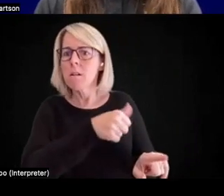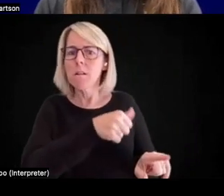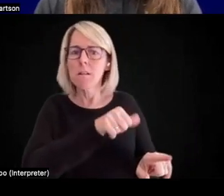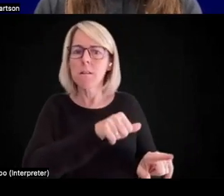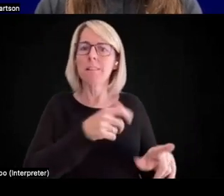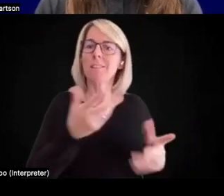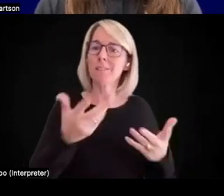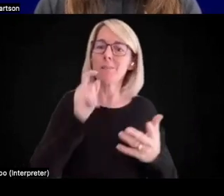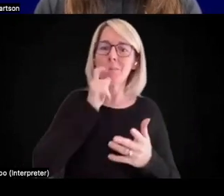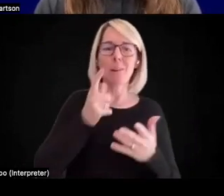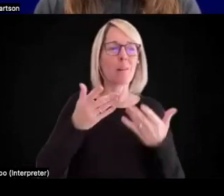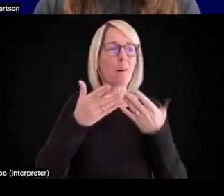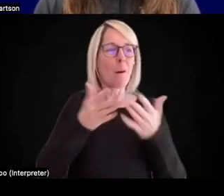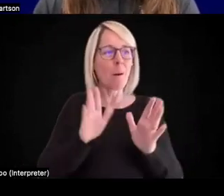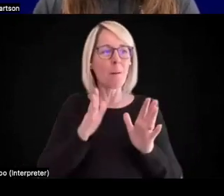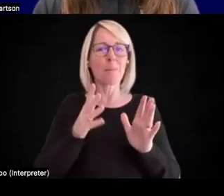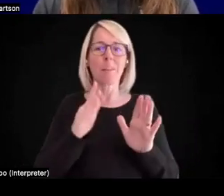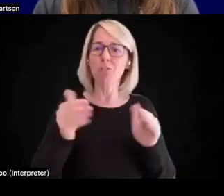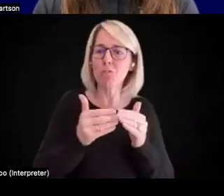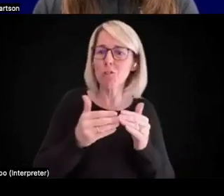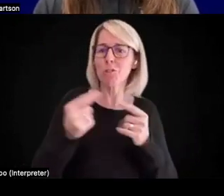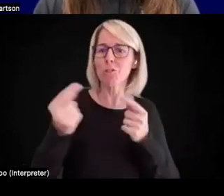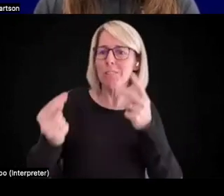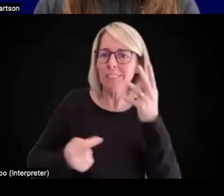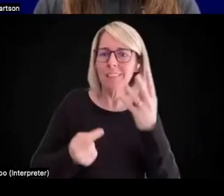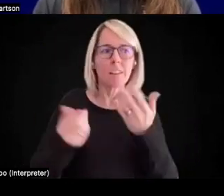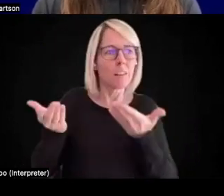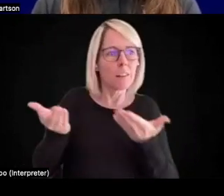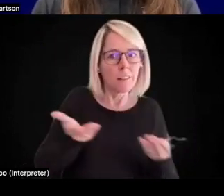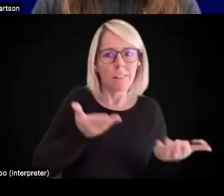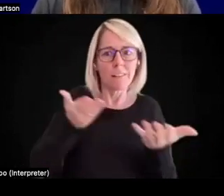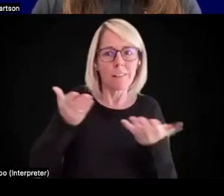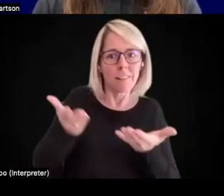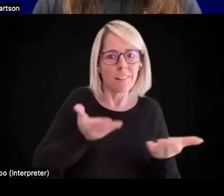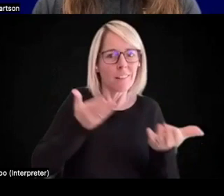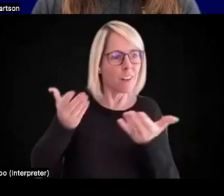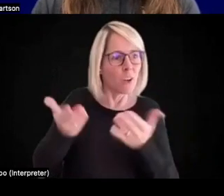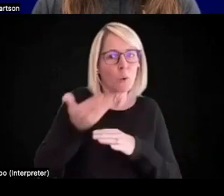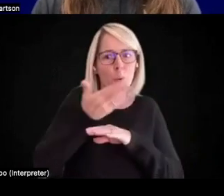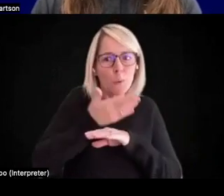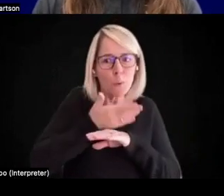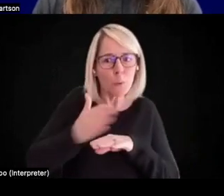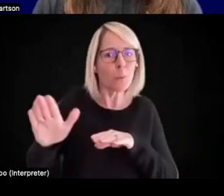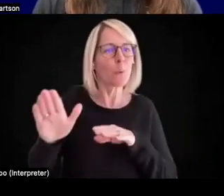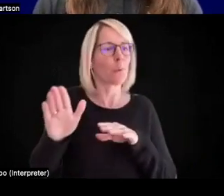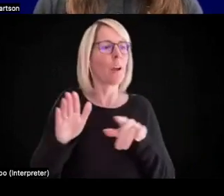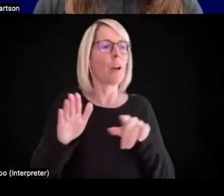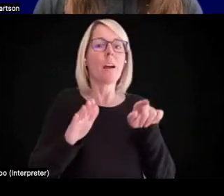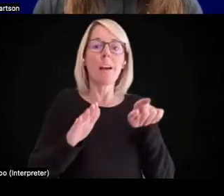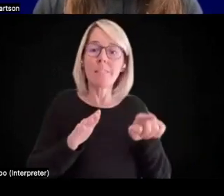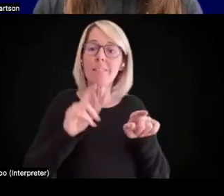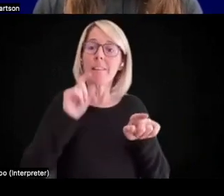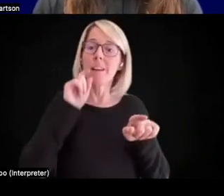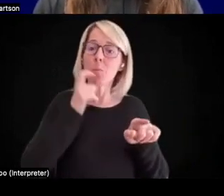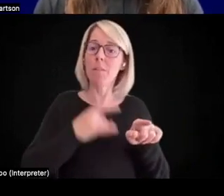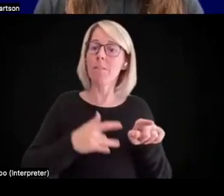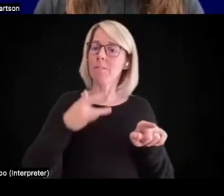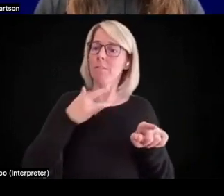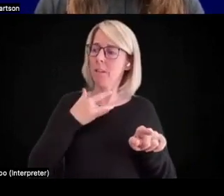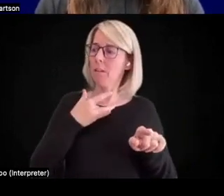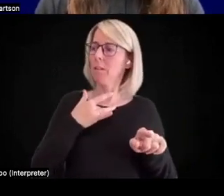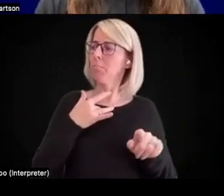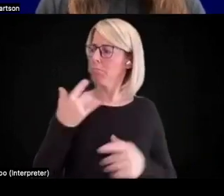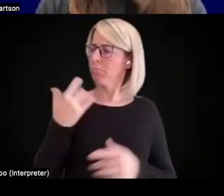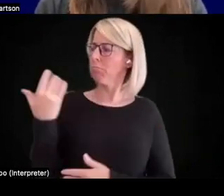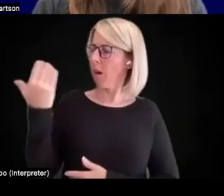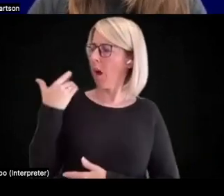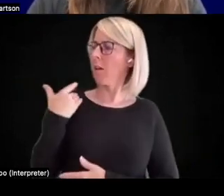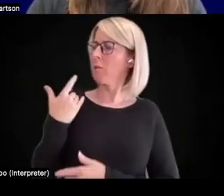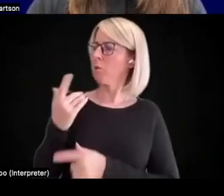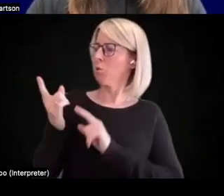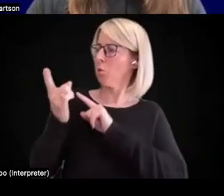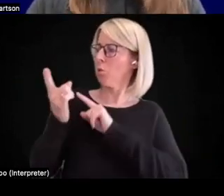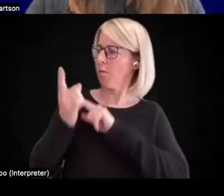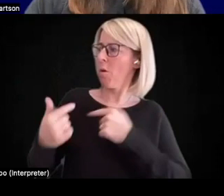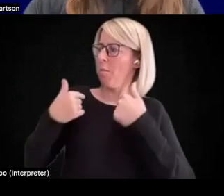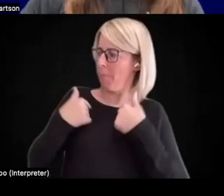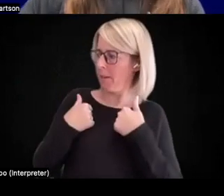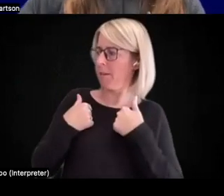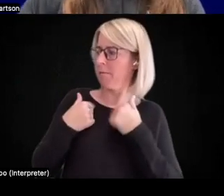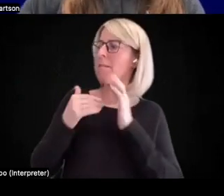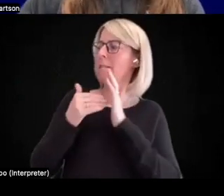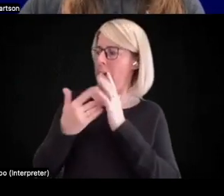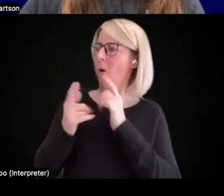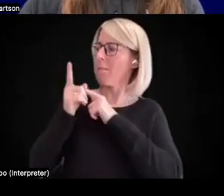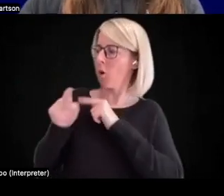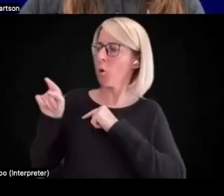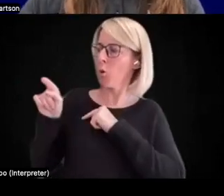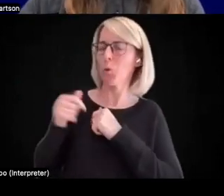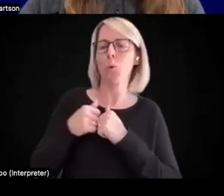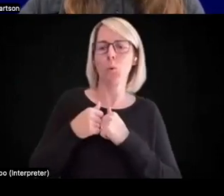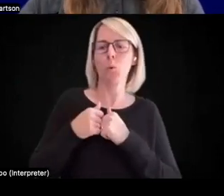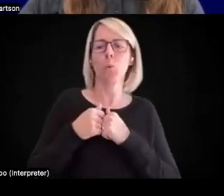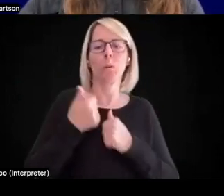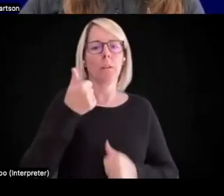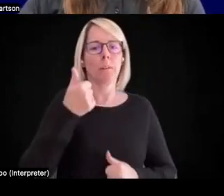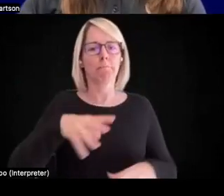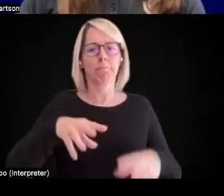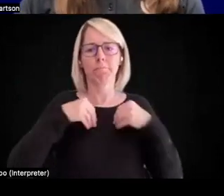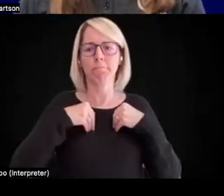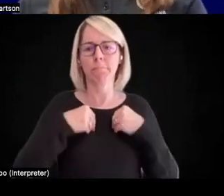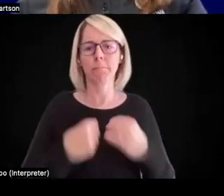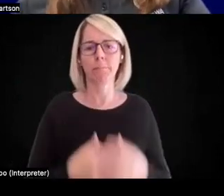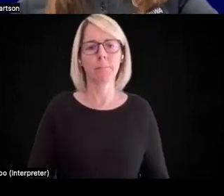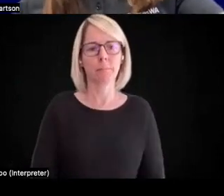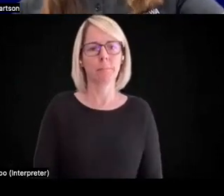happy and confident and curious to follow you if they know that you will also follow them.